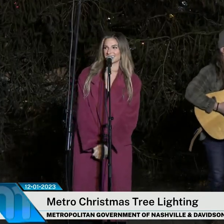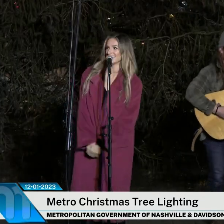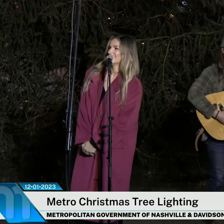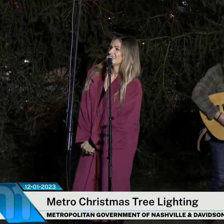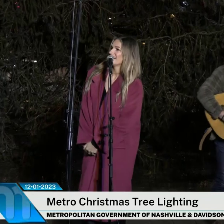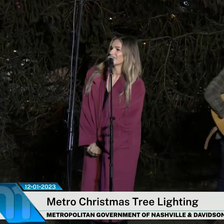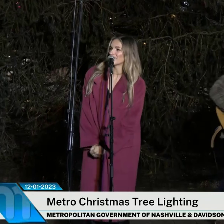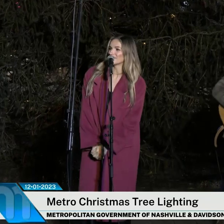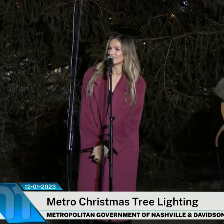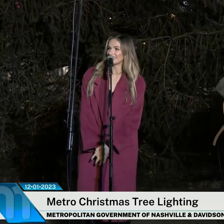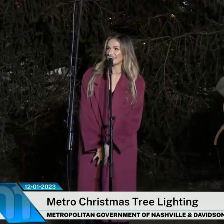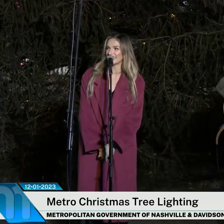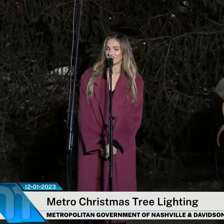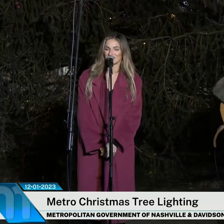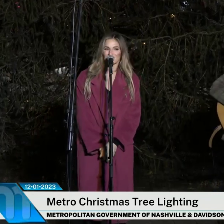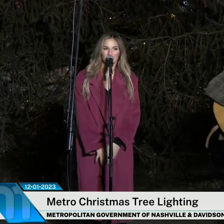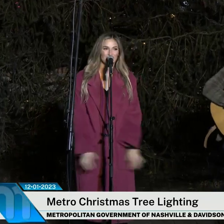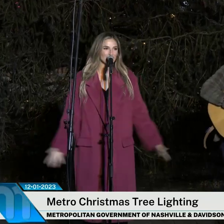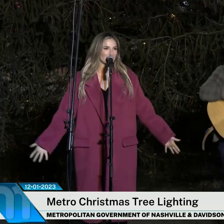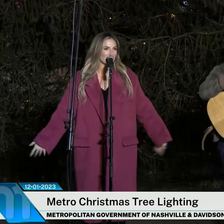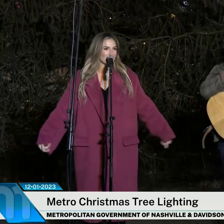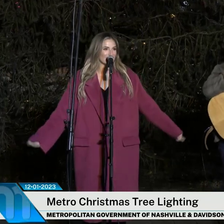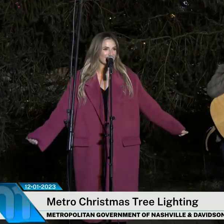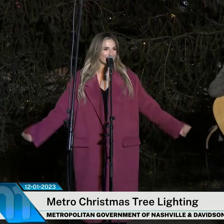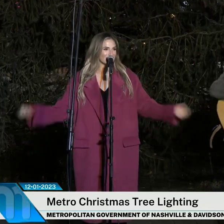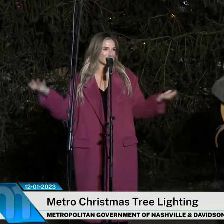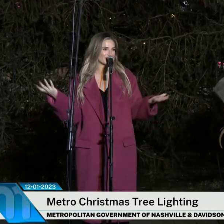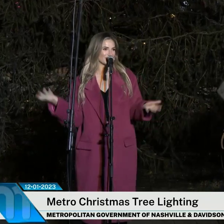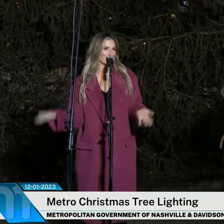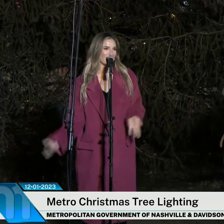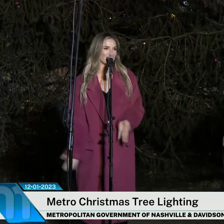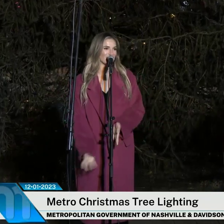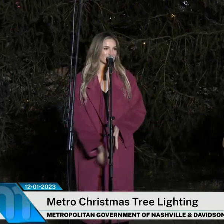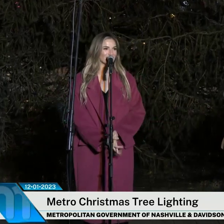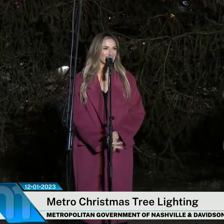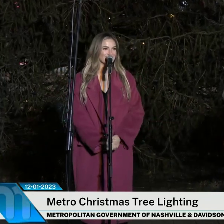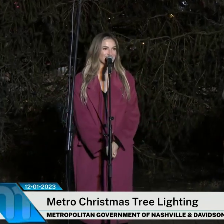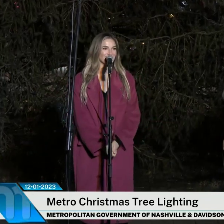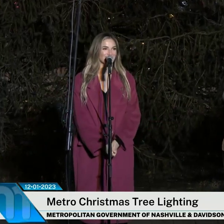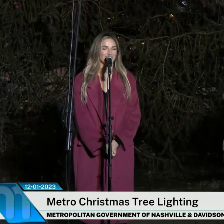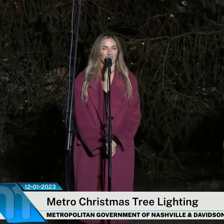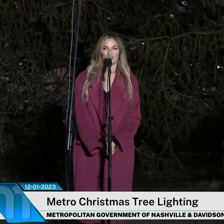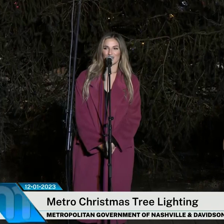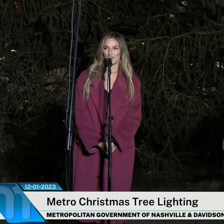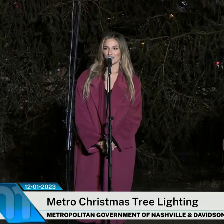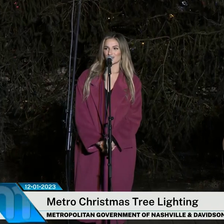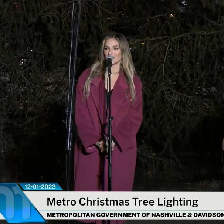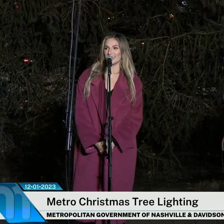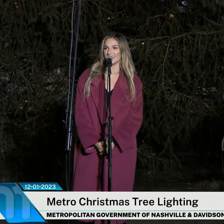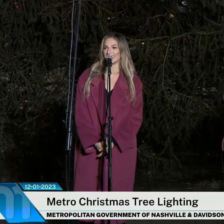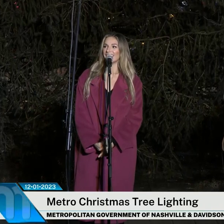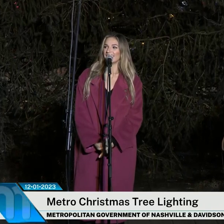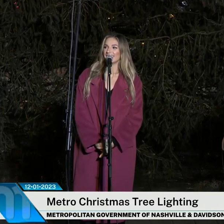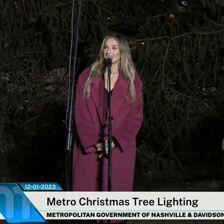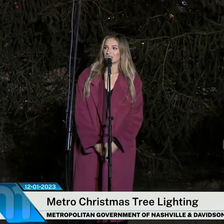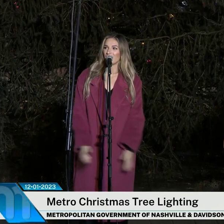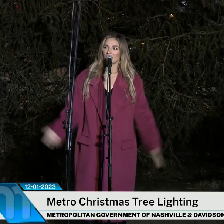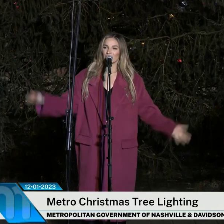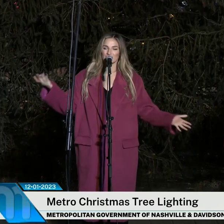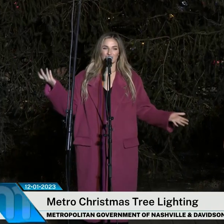CHECK IN. THANK YOU SO MUCH. I THOUGHT I WOULD SING AN ORIGINAL CHRISTMAS SONG OF MINE THAT'S